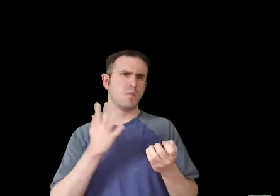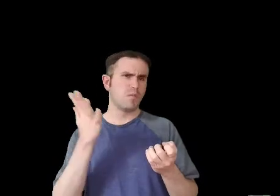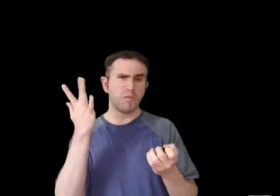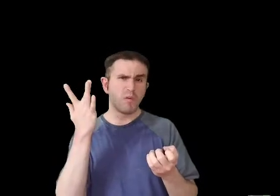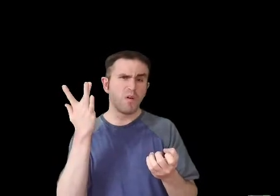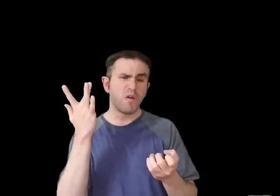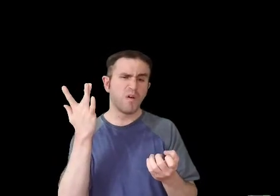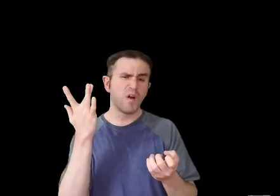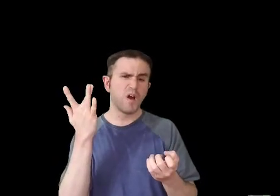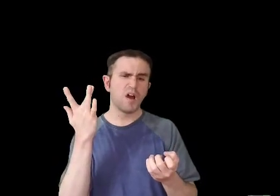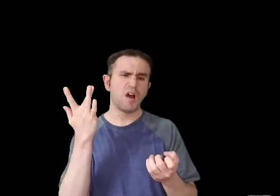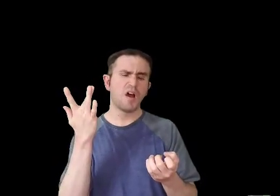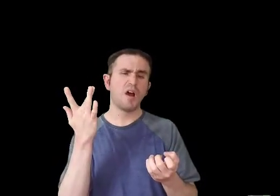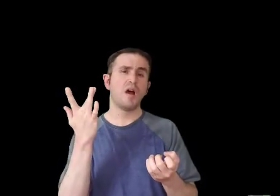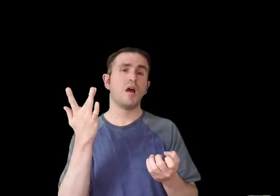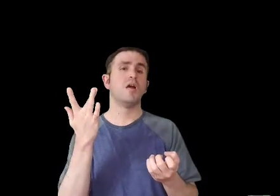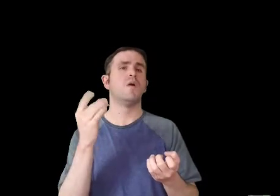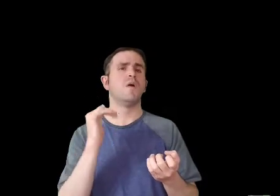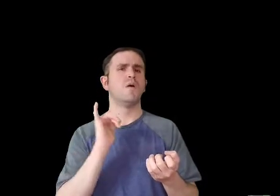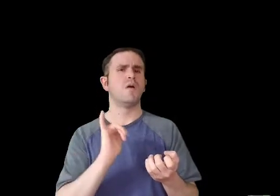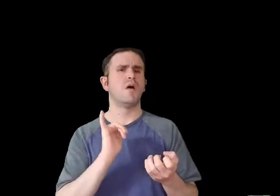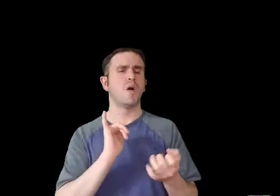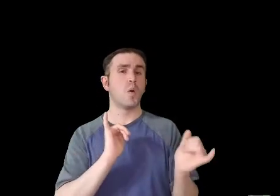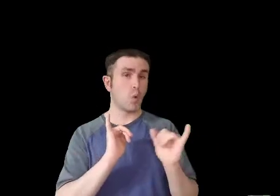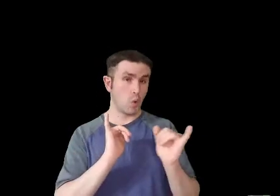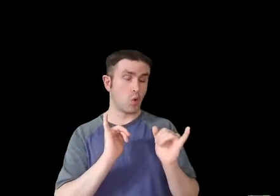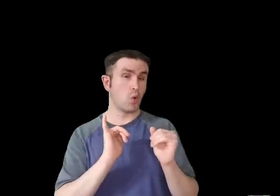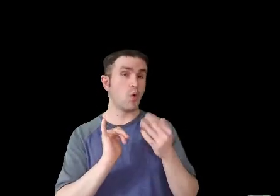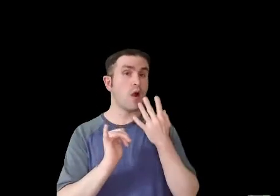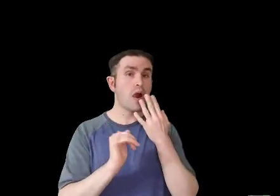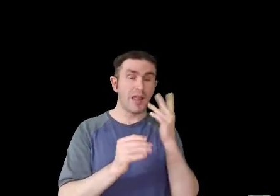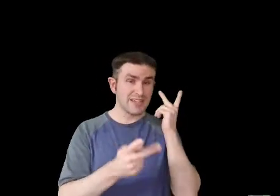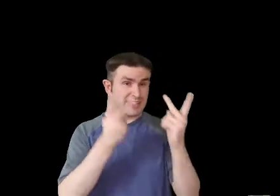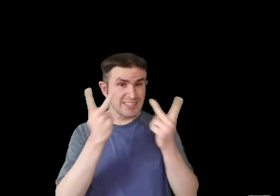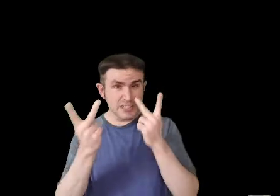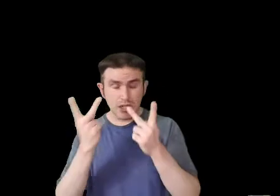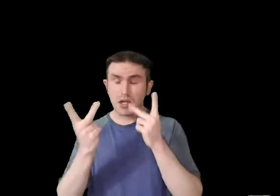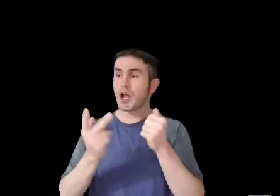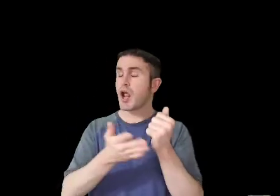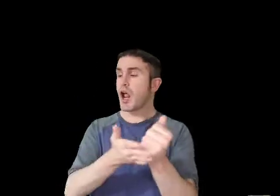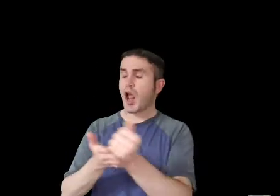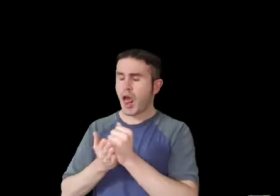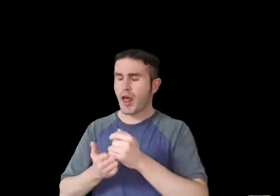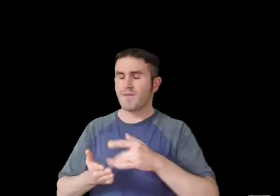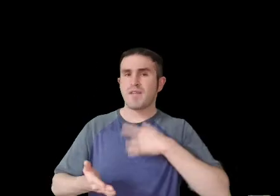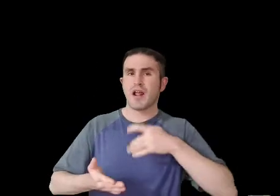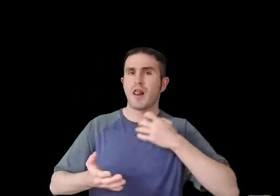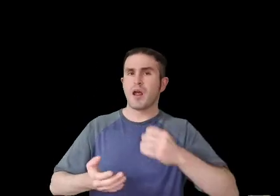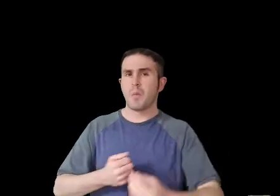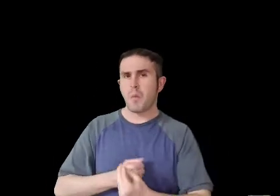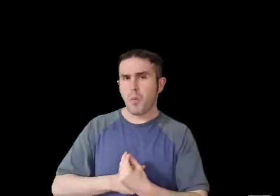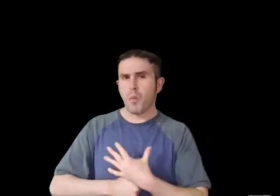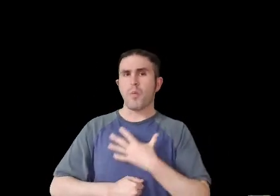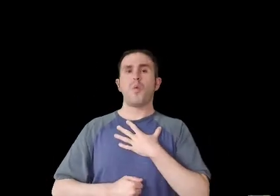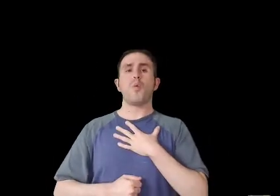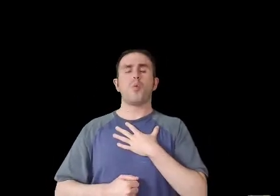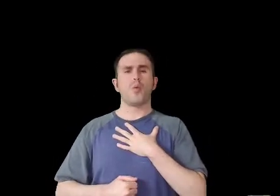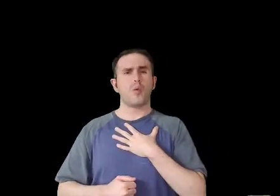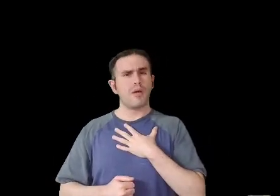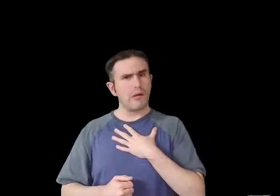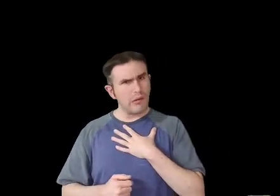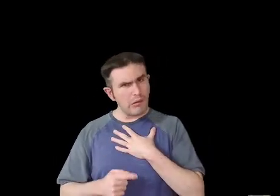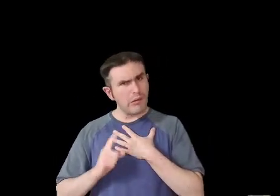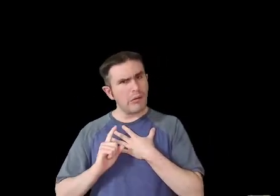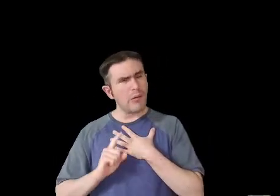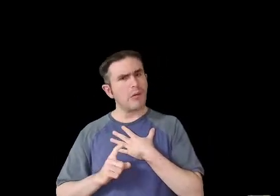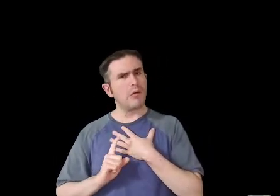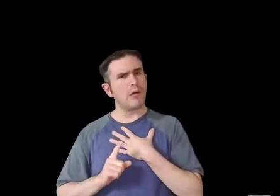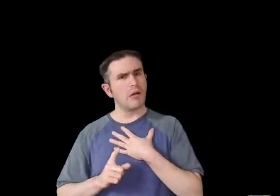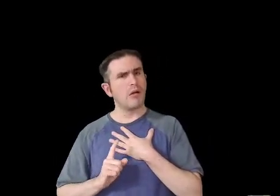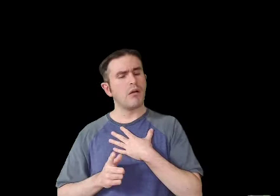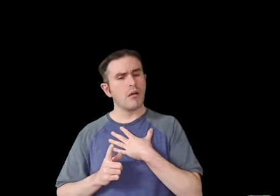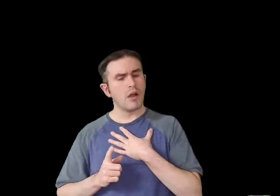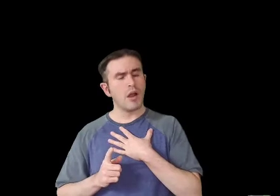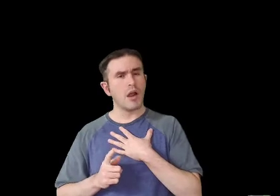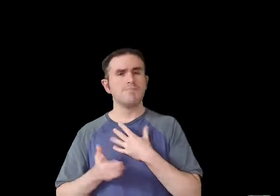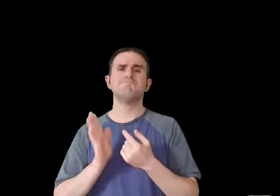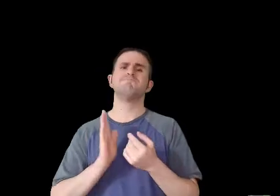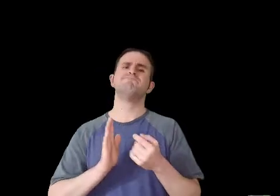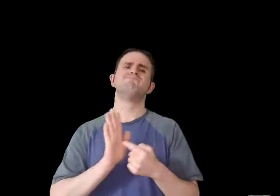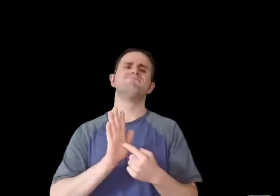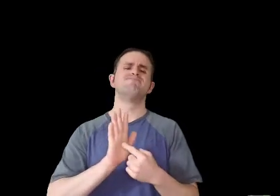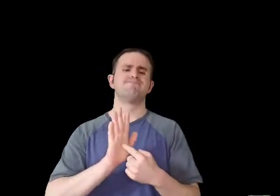So color also can be used to create or affect the mood! Take for an example: